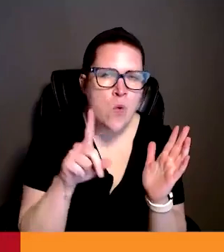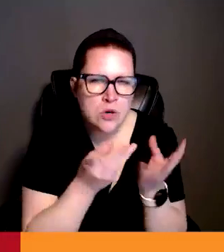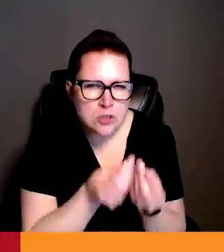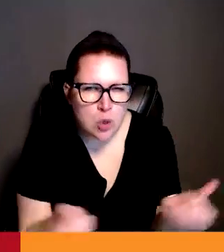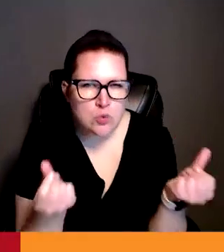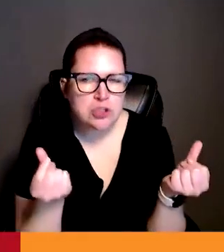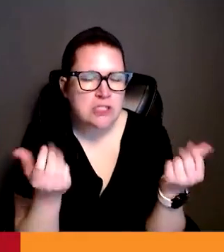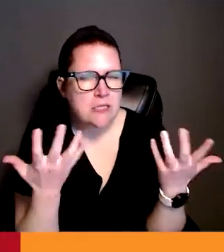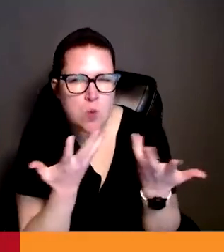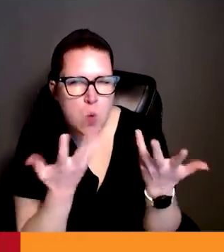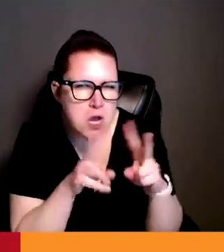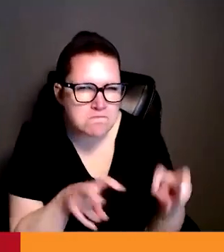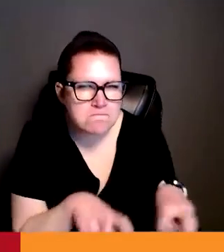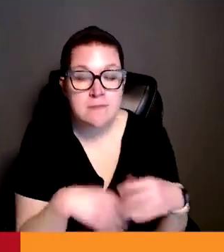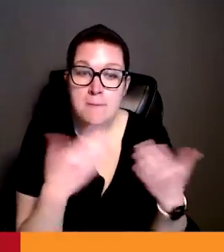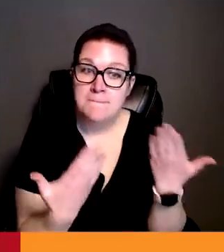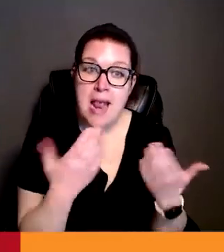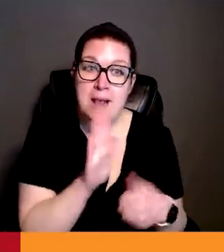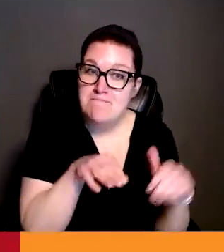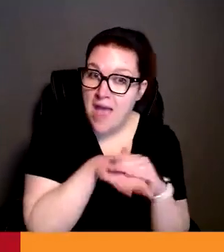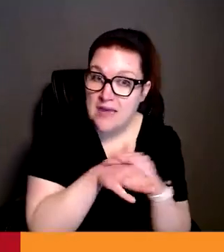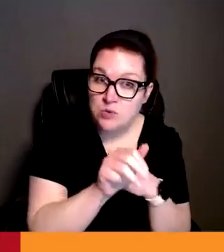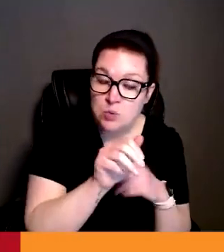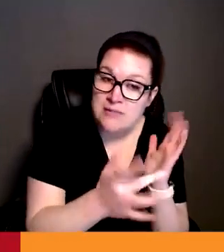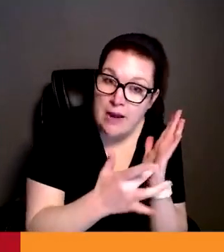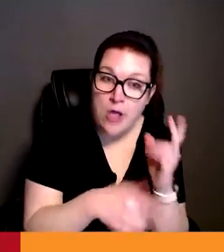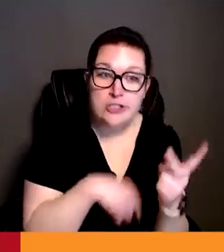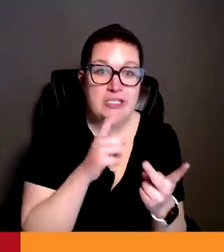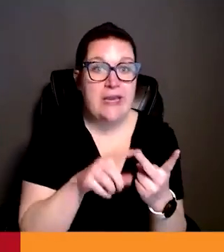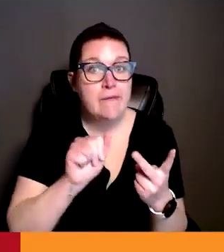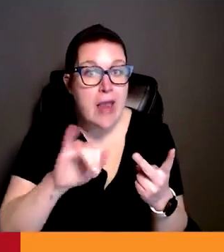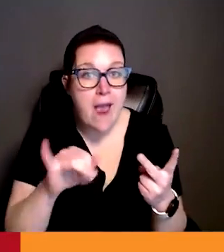whether it's access to technology or AI experts, if that would be helpful,